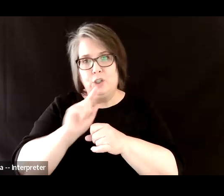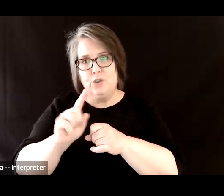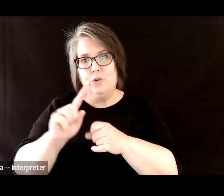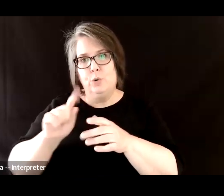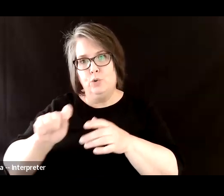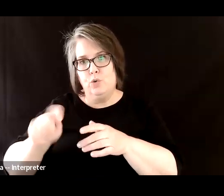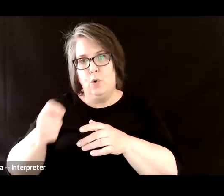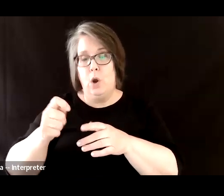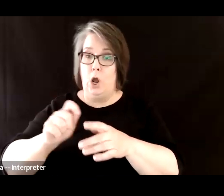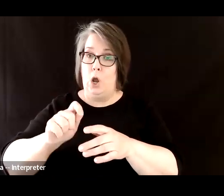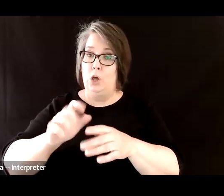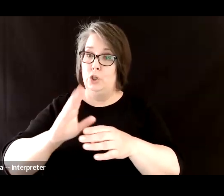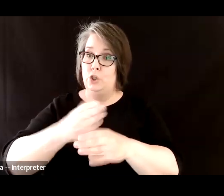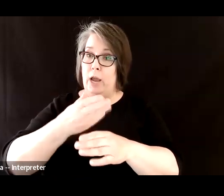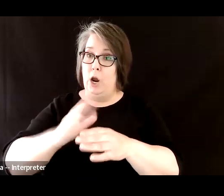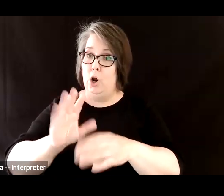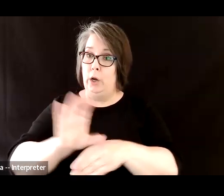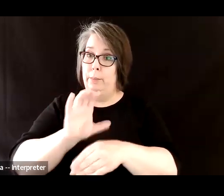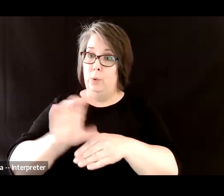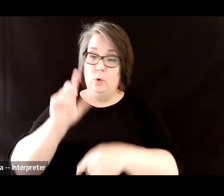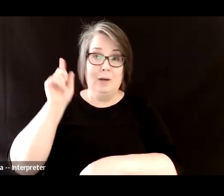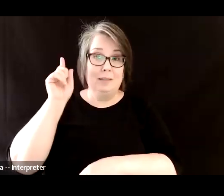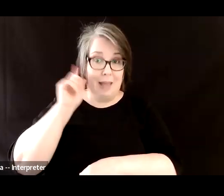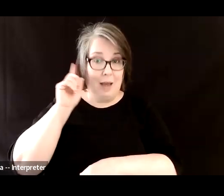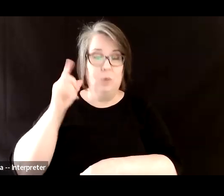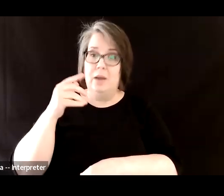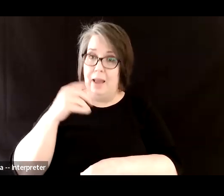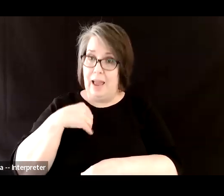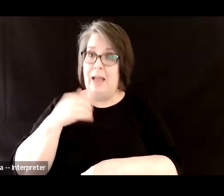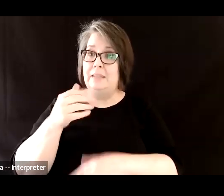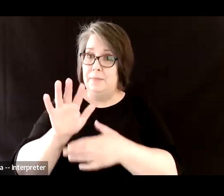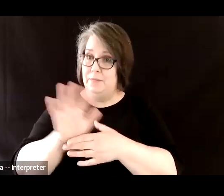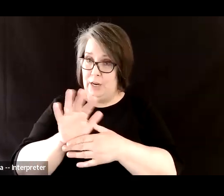computer sound. We have had a couple of videos and presentations earlier today we had to make sure that share